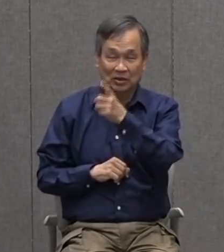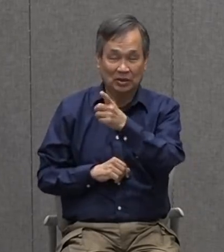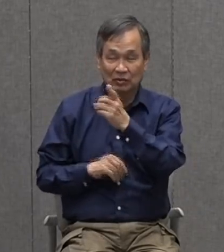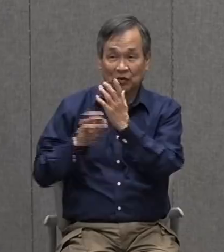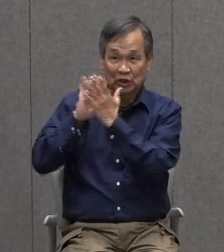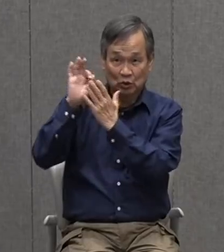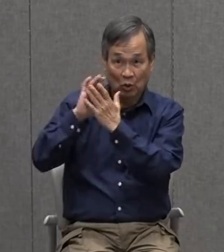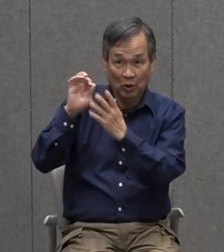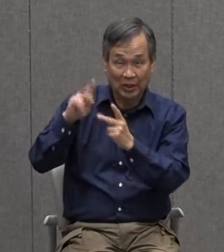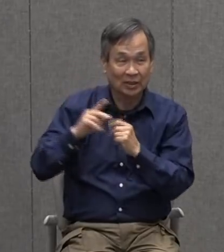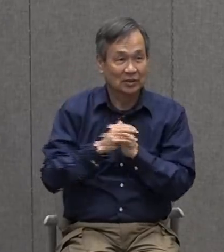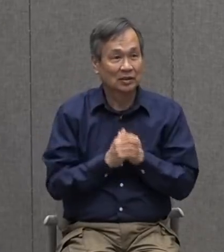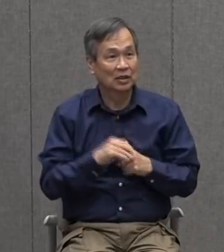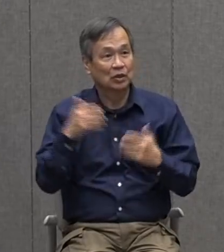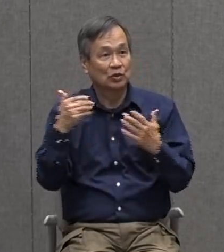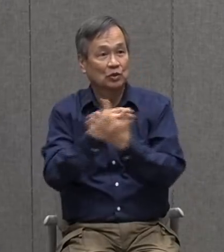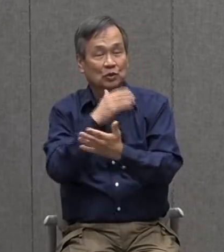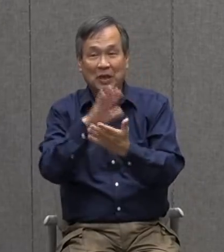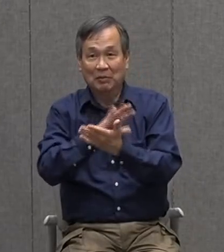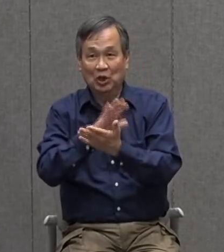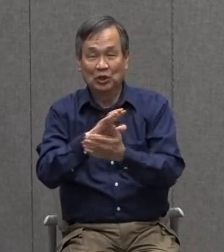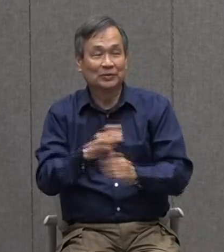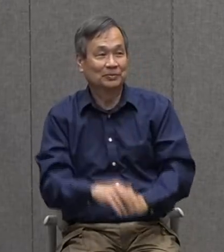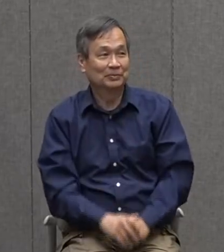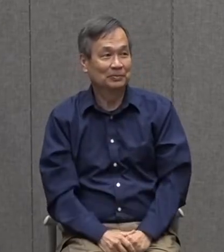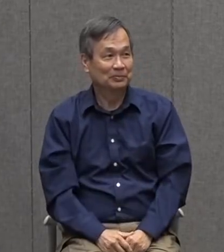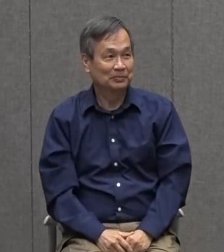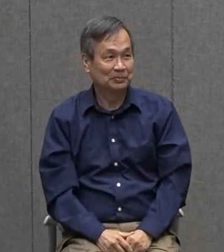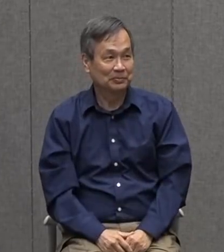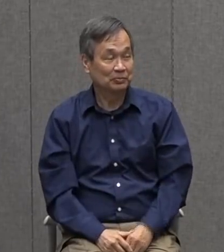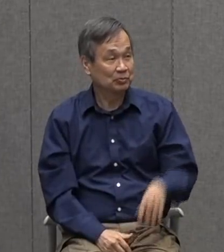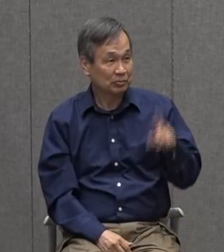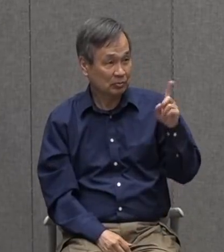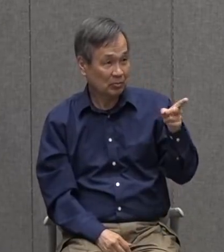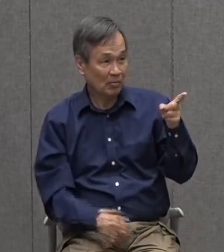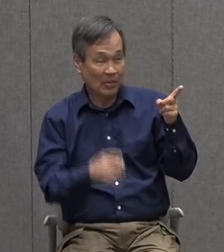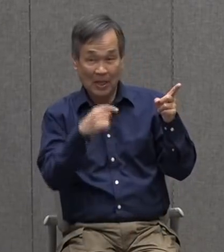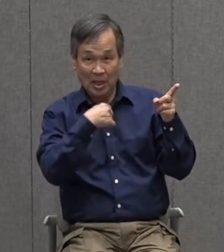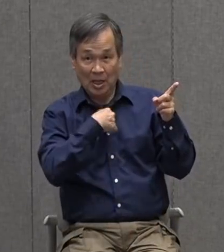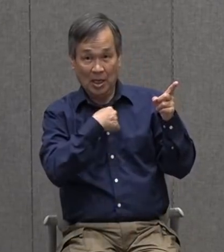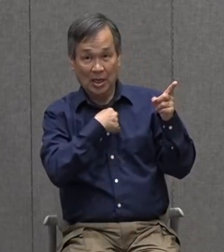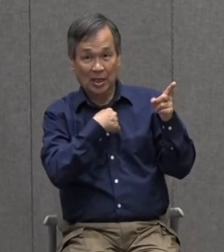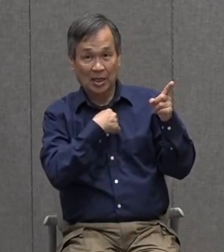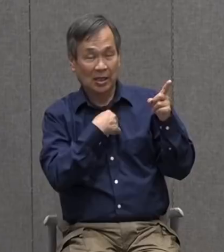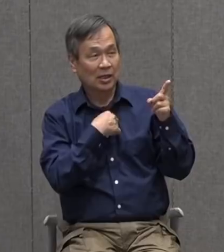Well, let's see. (paper rustling) And as she's finding that sheet of paper,